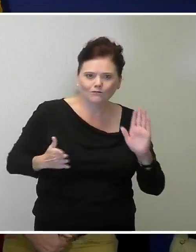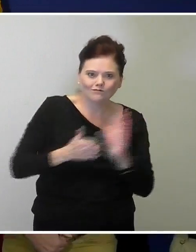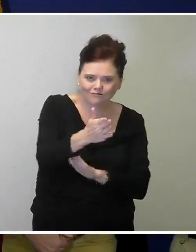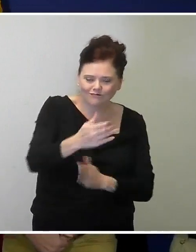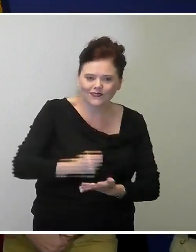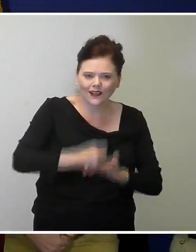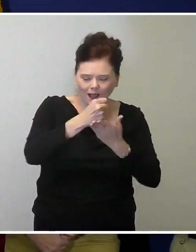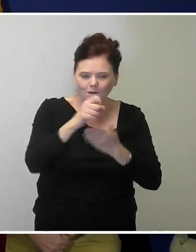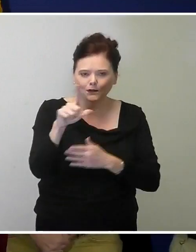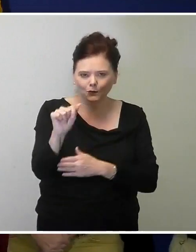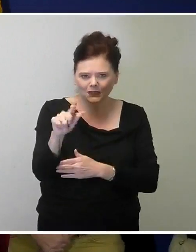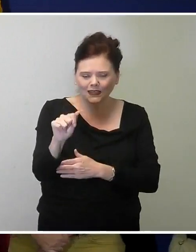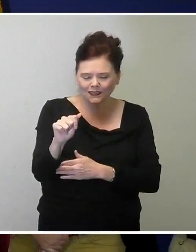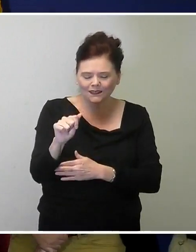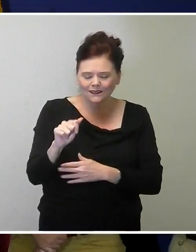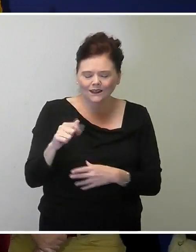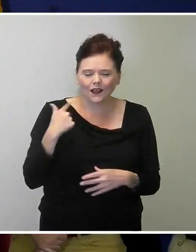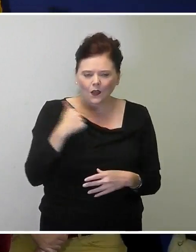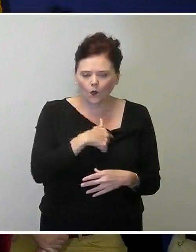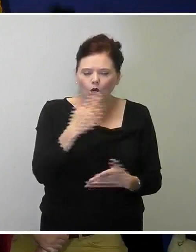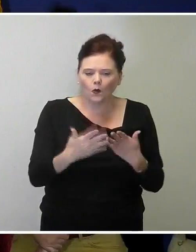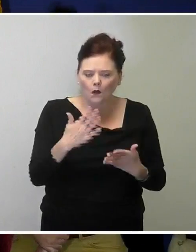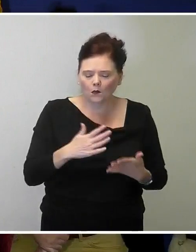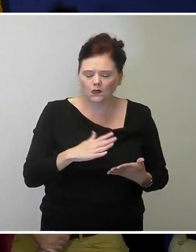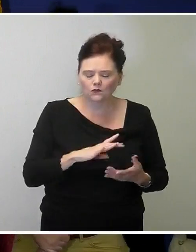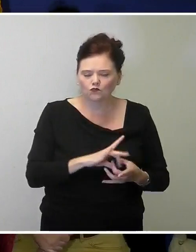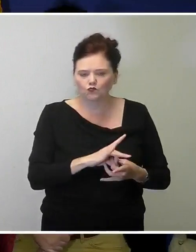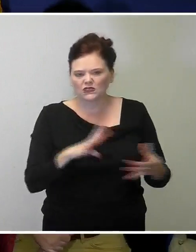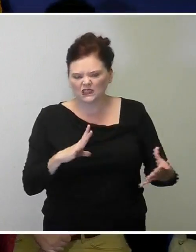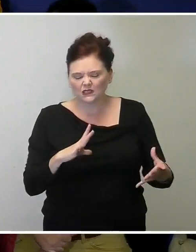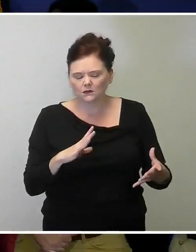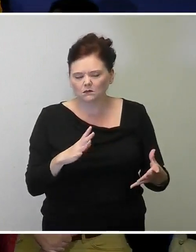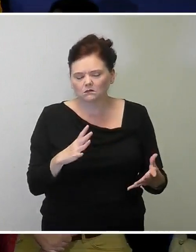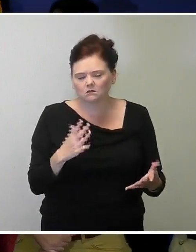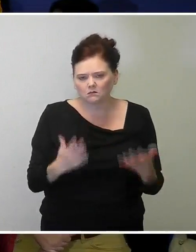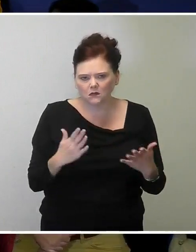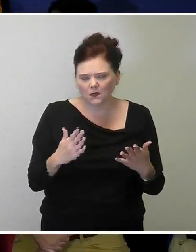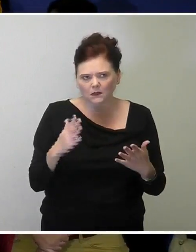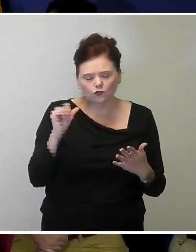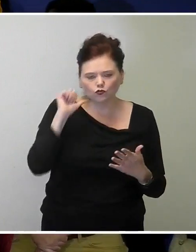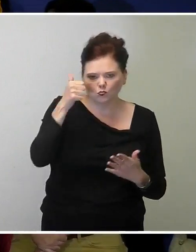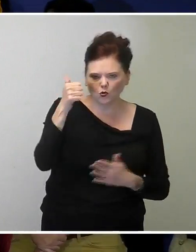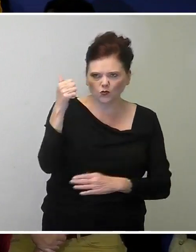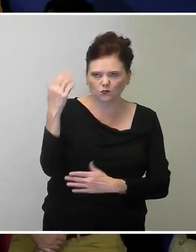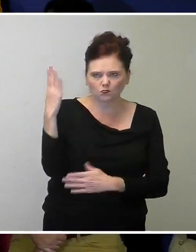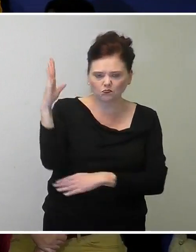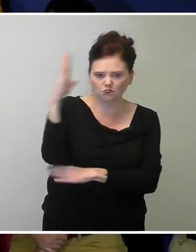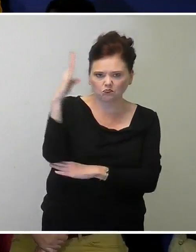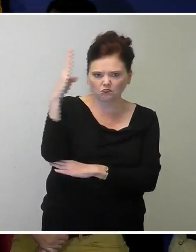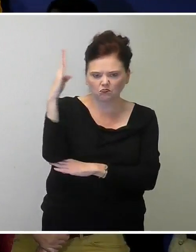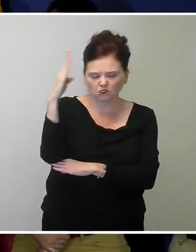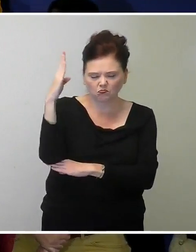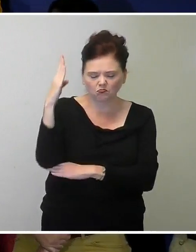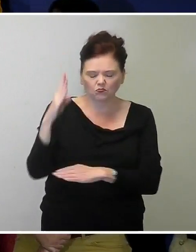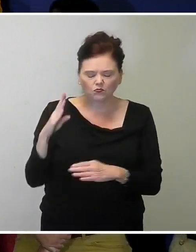BUT THERE ARE A LOT OF THEM EVERYONING TO GO AND HELP THEIR FRIENDS IN LOUISIANA AND WE WILL